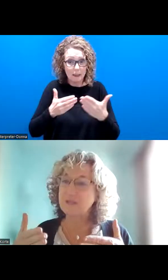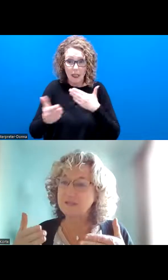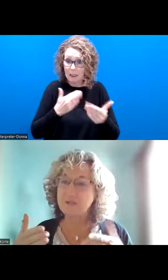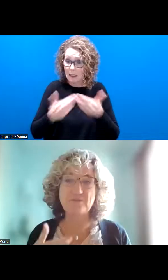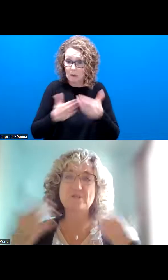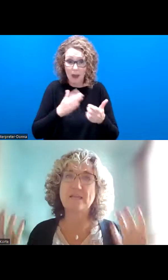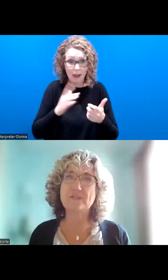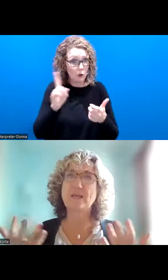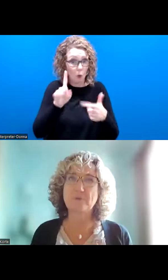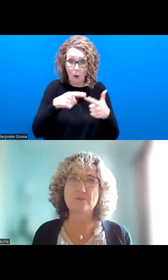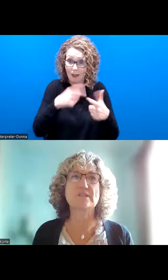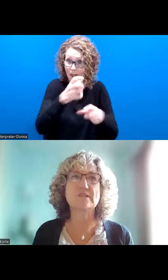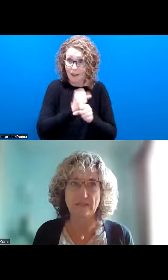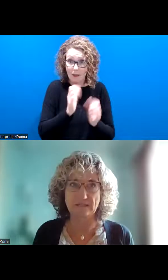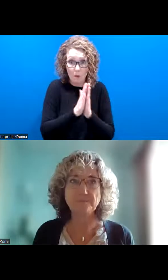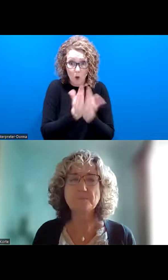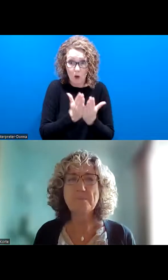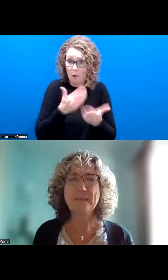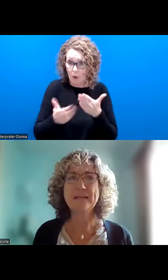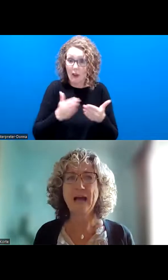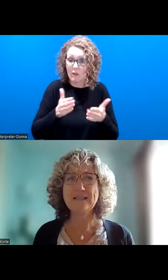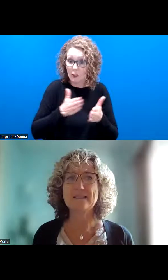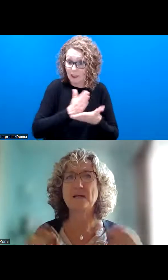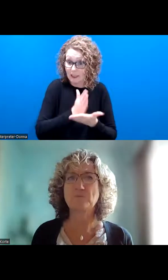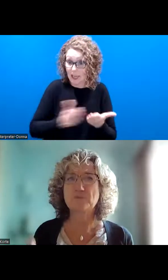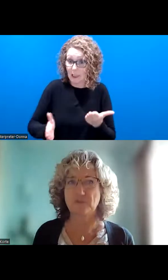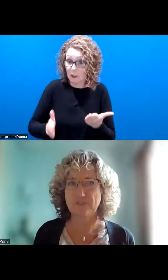session this year that is new for near